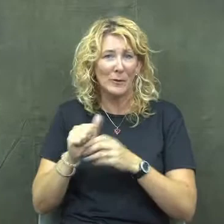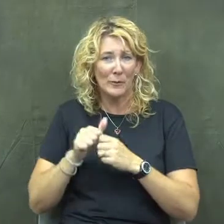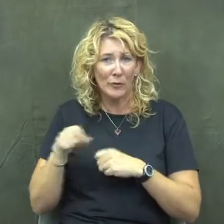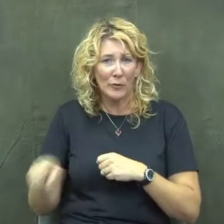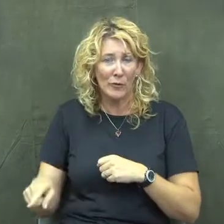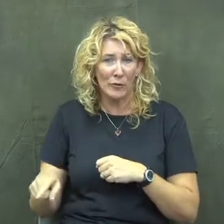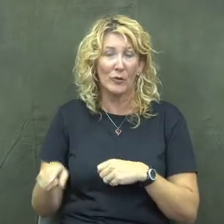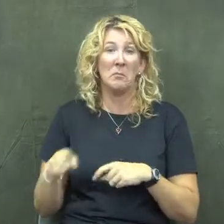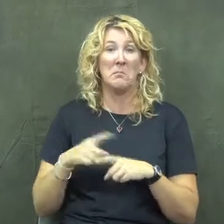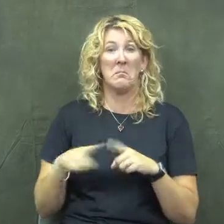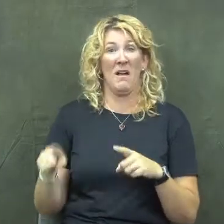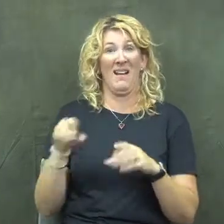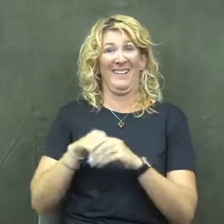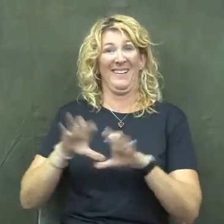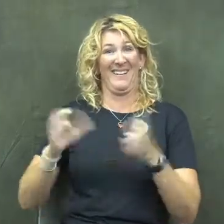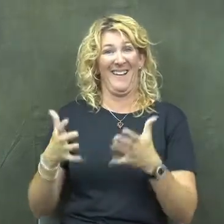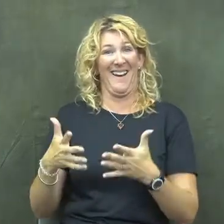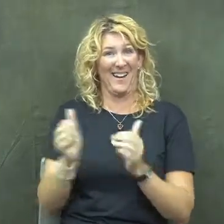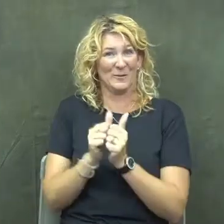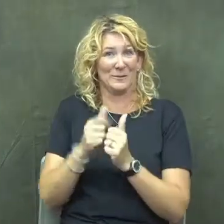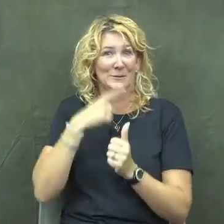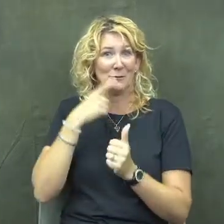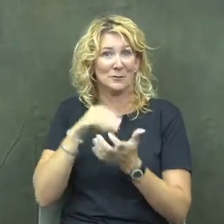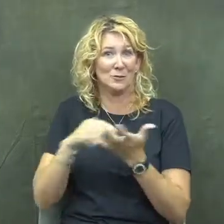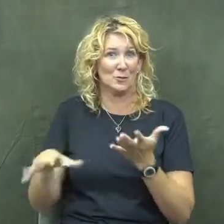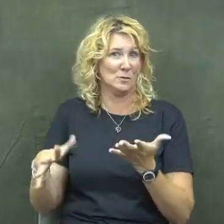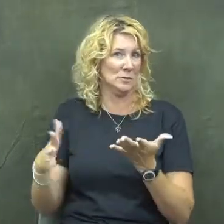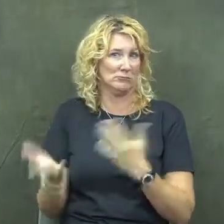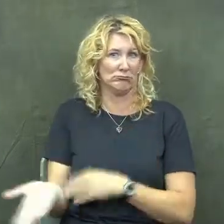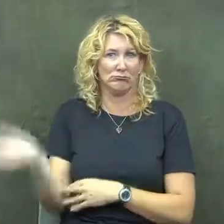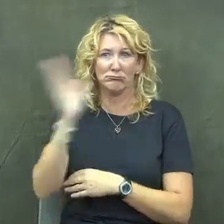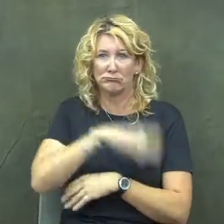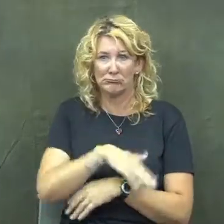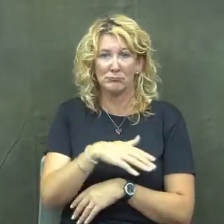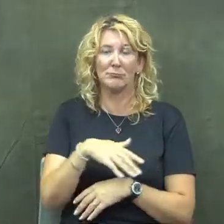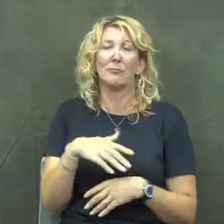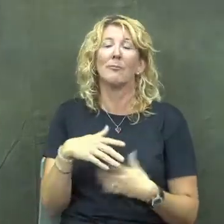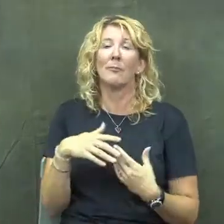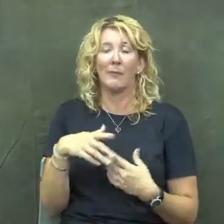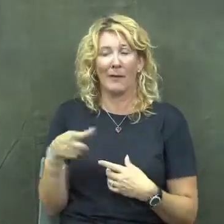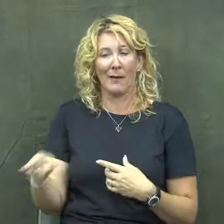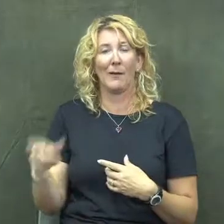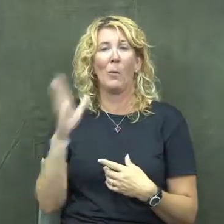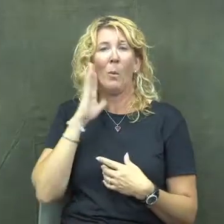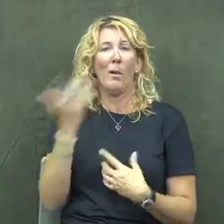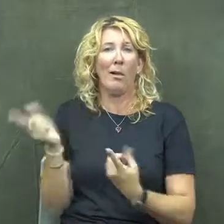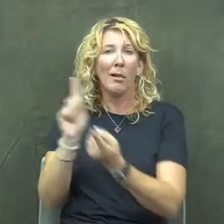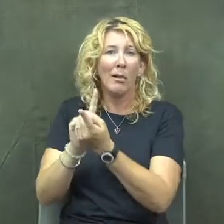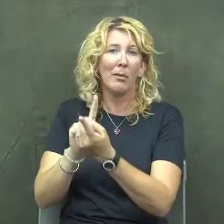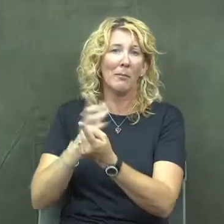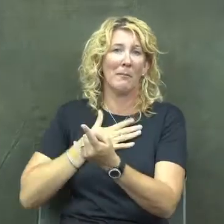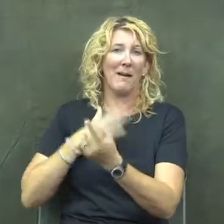who would come once or twice a week, and they would work with me on speech training.